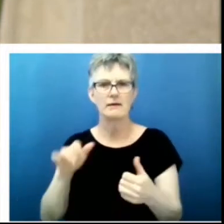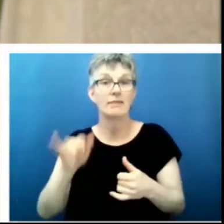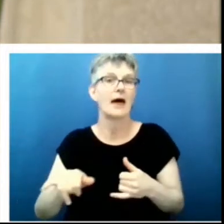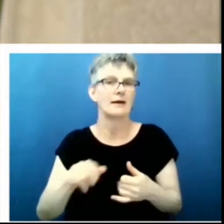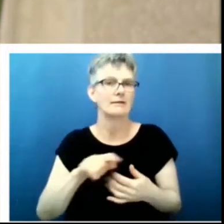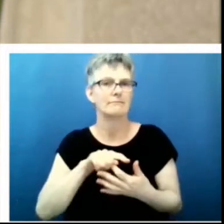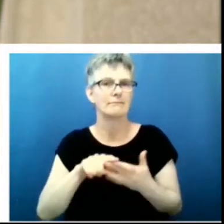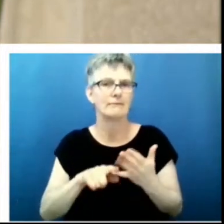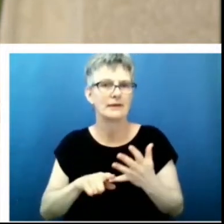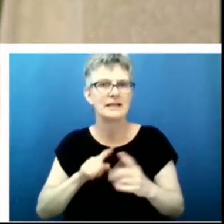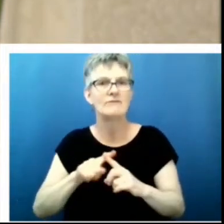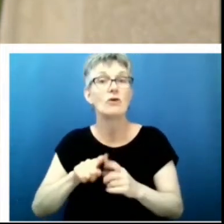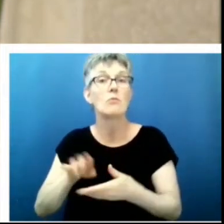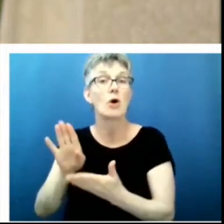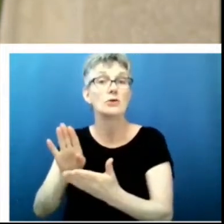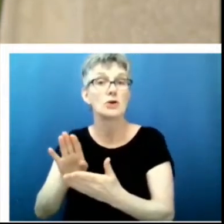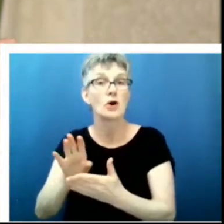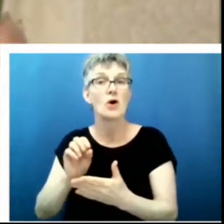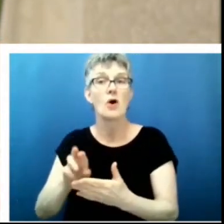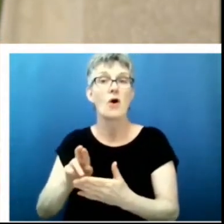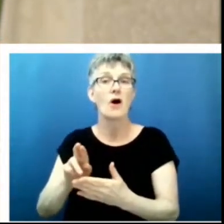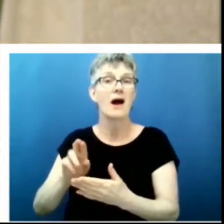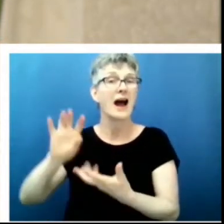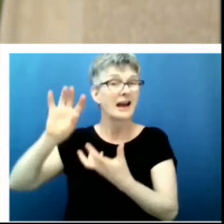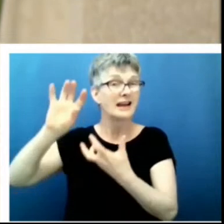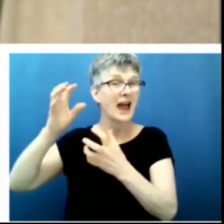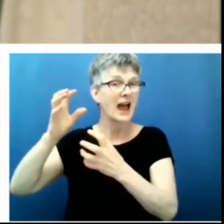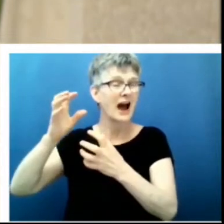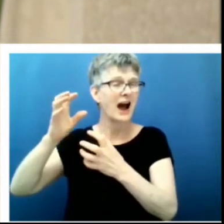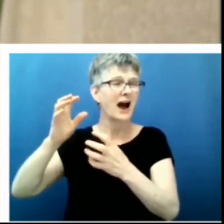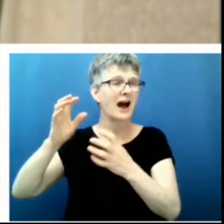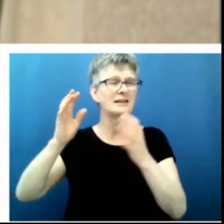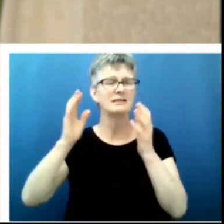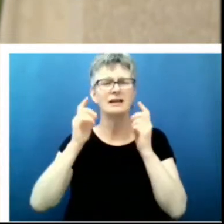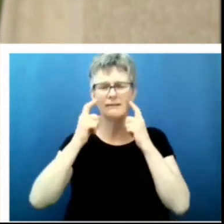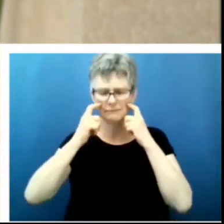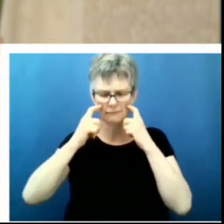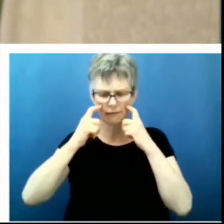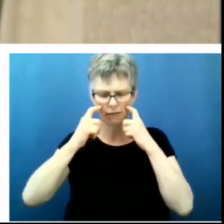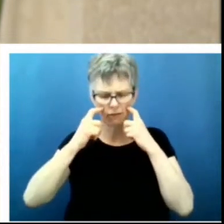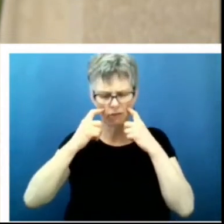Or, oh there's just so much chaos. It's so bad, and indulge in the chaos.